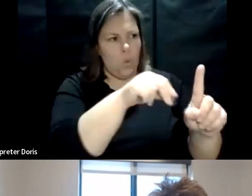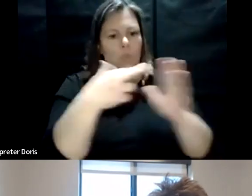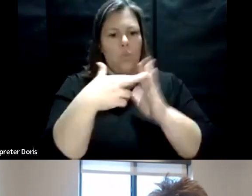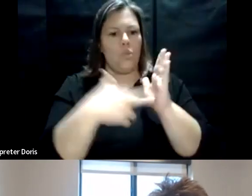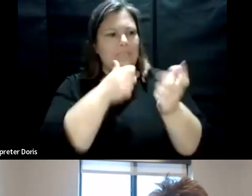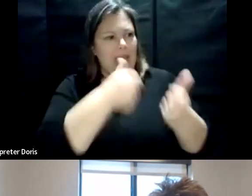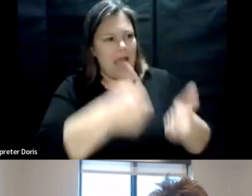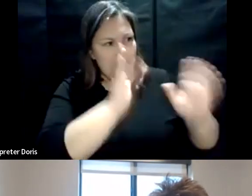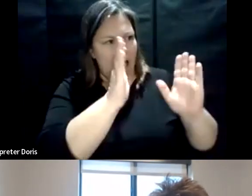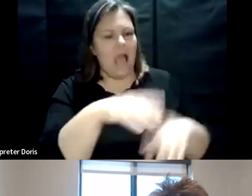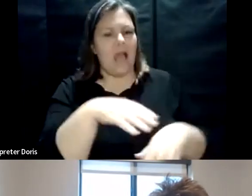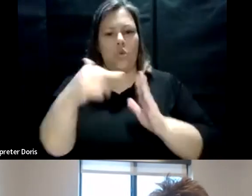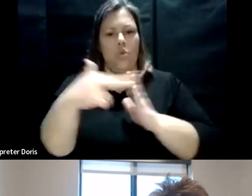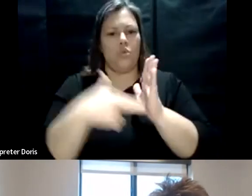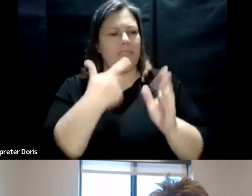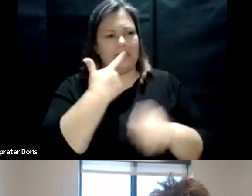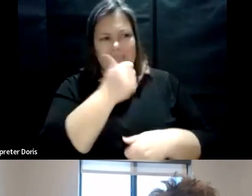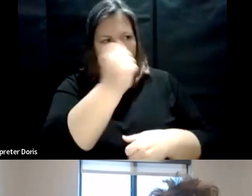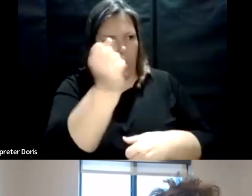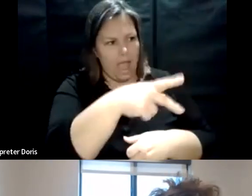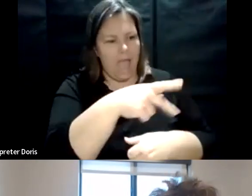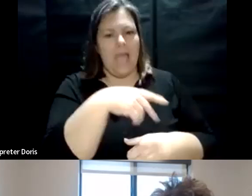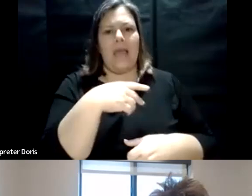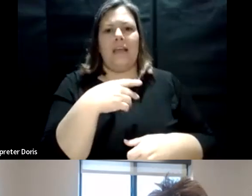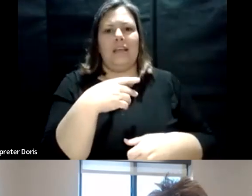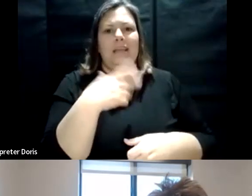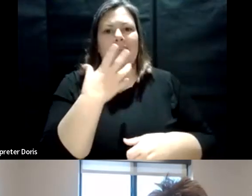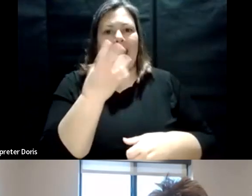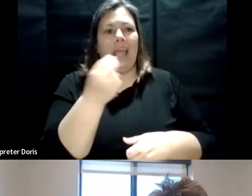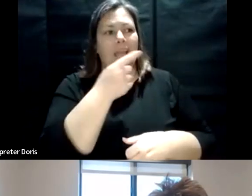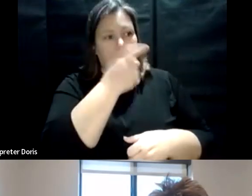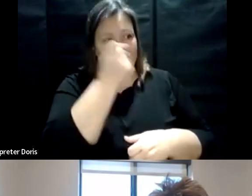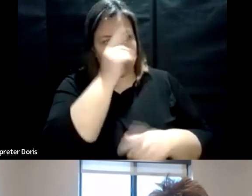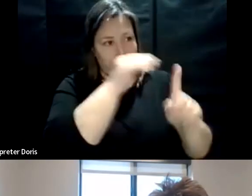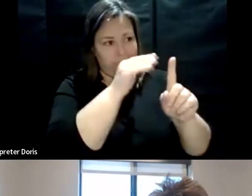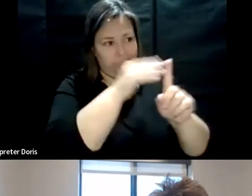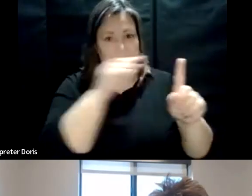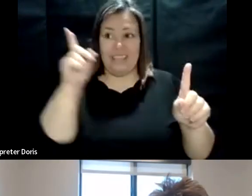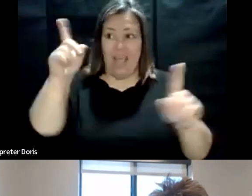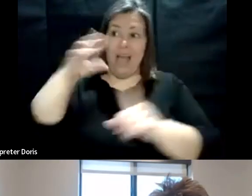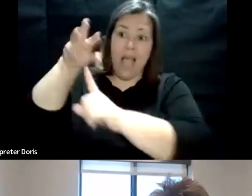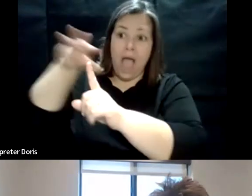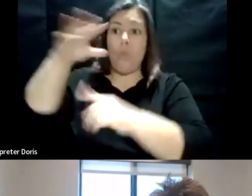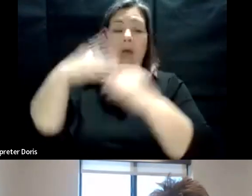Real situation it would have given me a lot more teeth it would have given me a lot more opportunity to say the rule doesn't allow this. It would have given me lot more opportunity to say, the rule doesn't allow this is this is not okay.